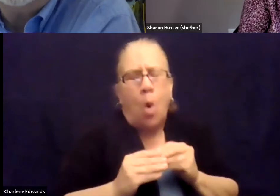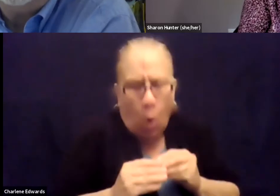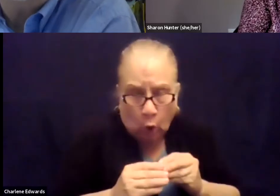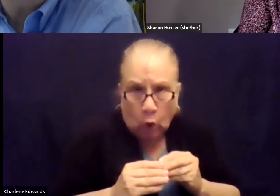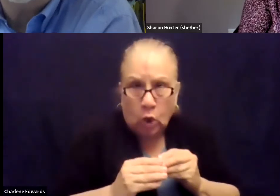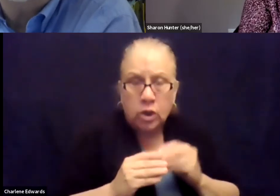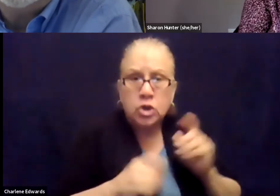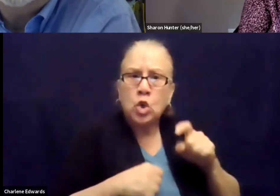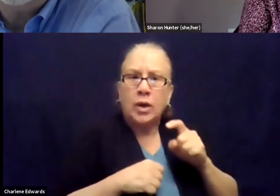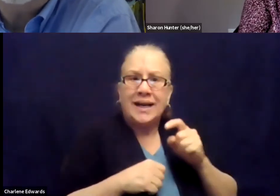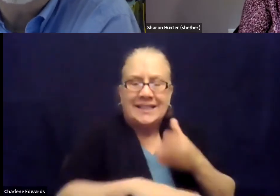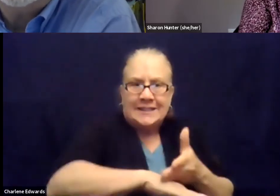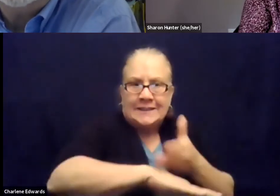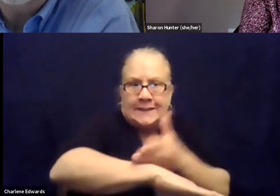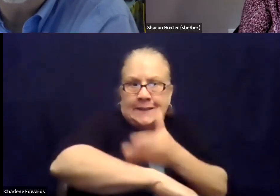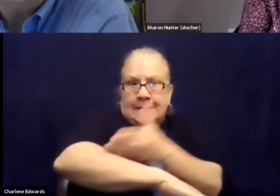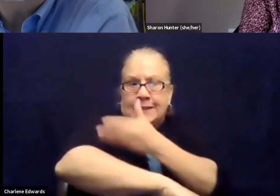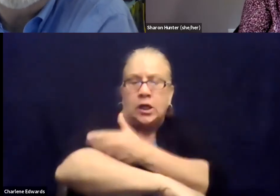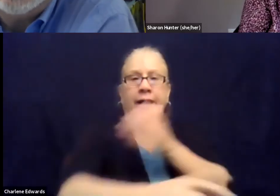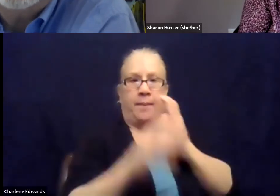really increase your communication. Increase the support, the communication, when things get down.